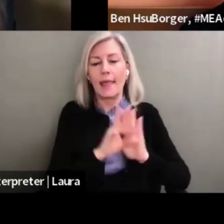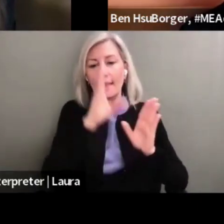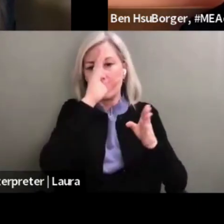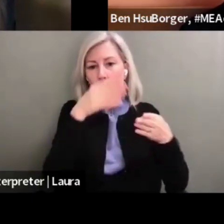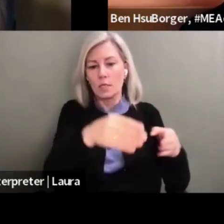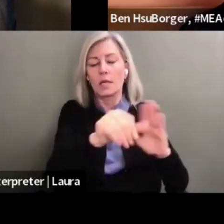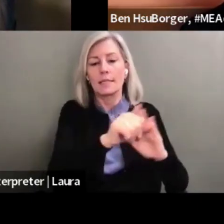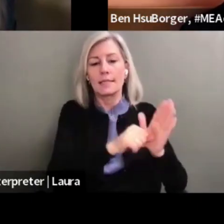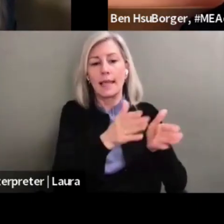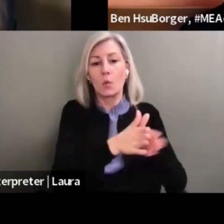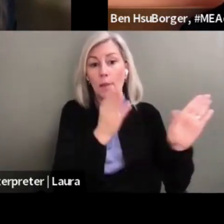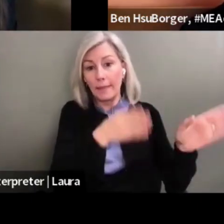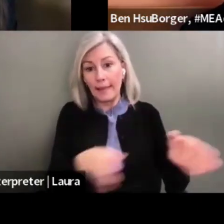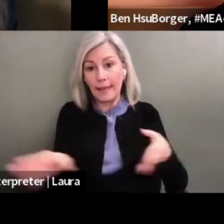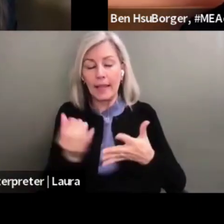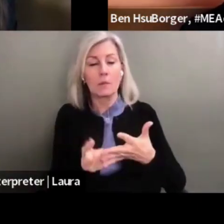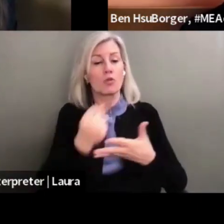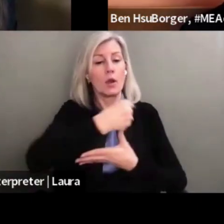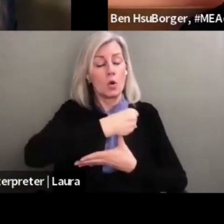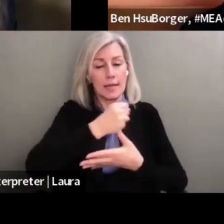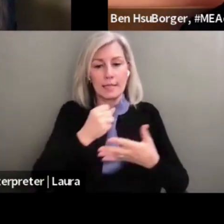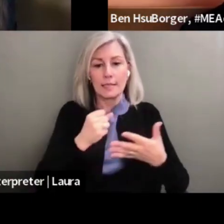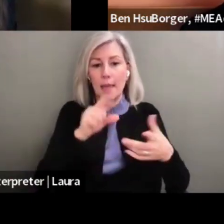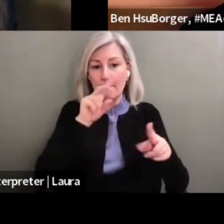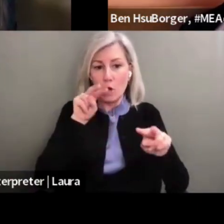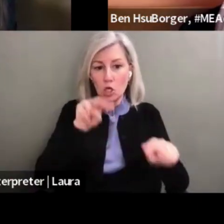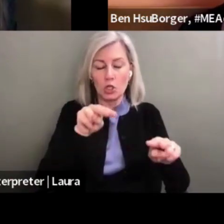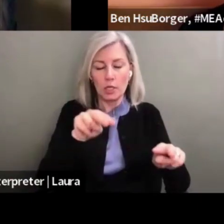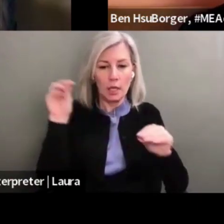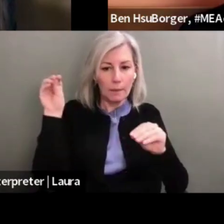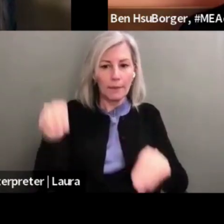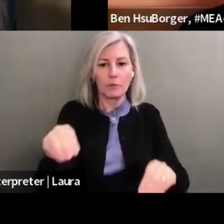which are